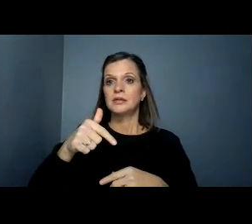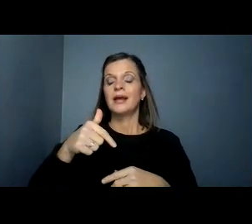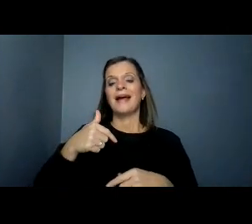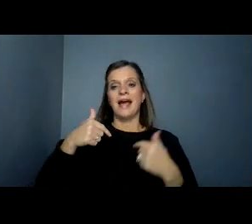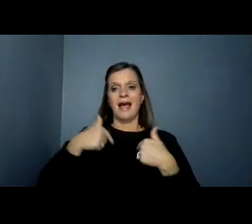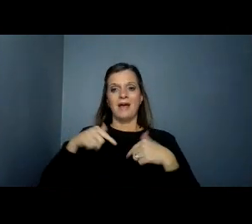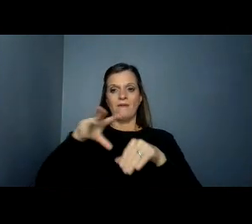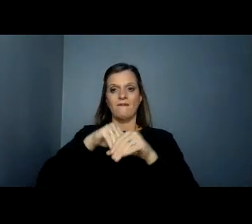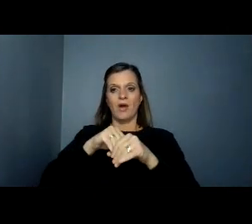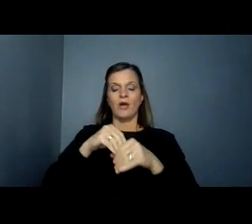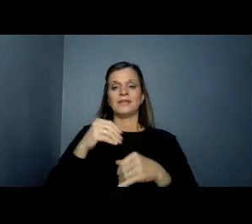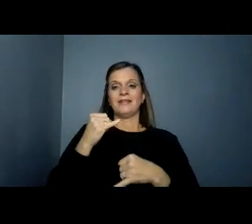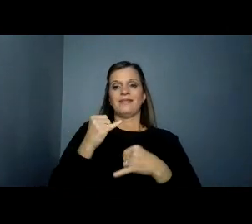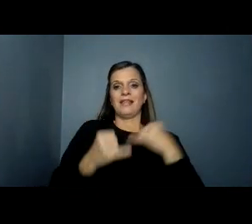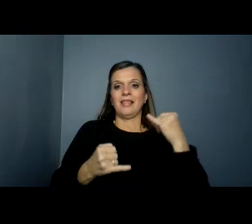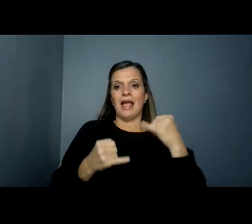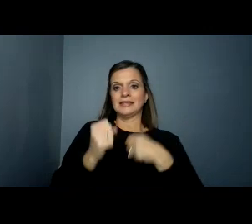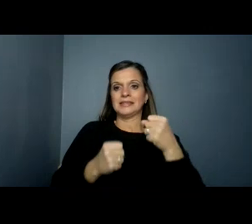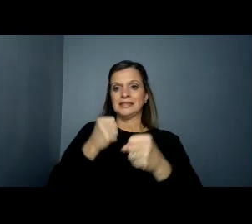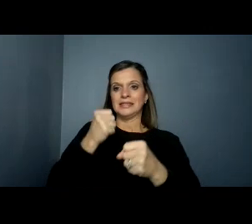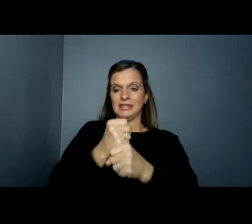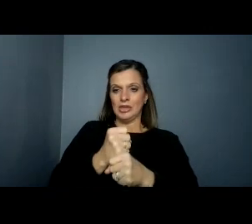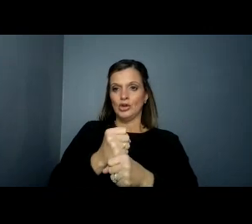so I'm the one of the old dinosaurs that had the.